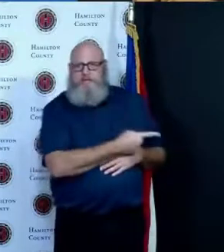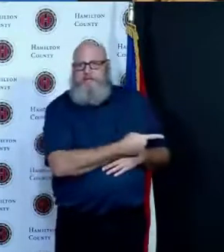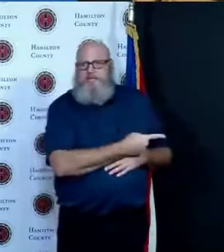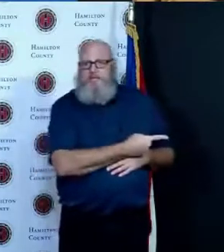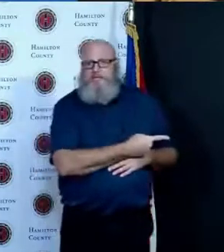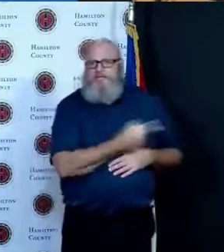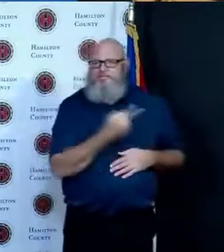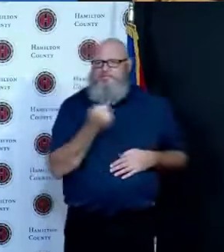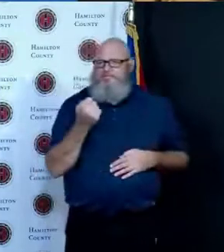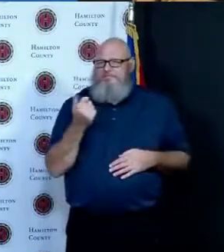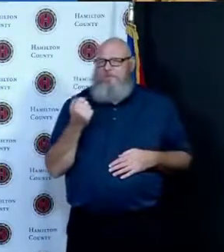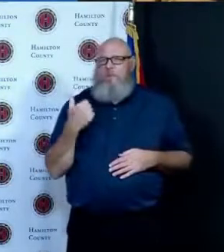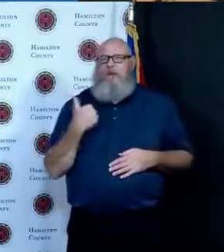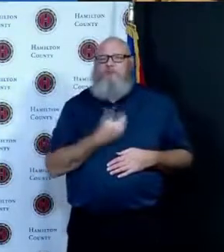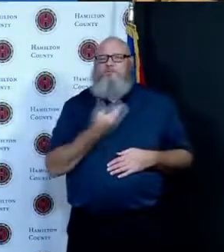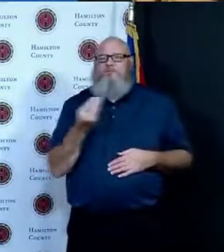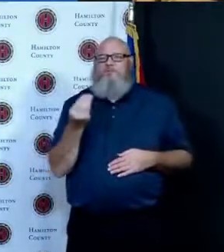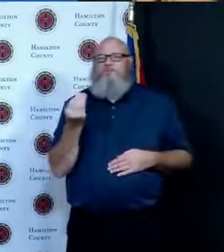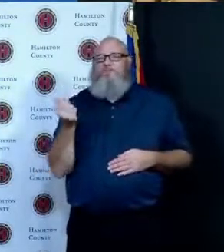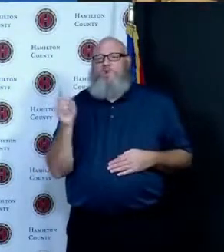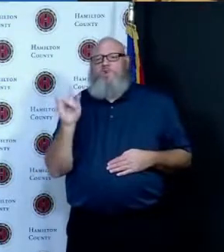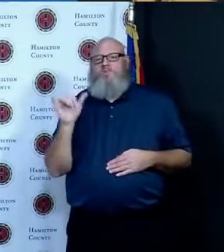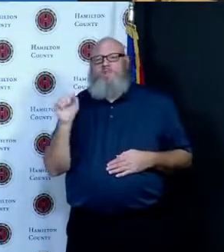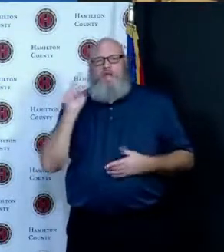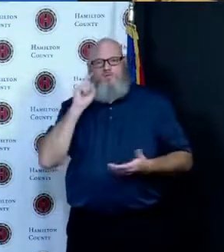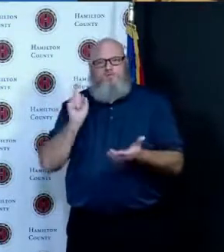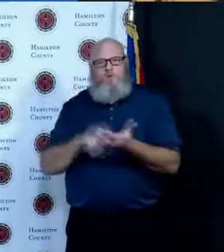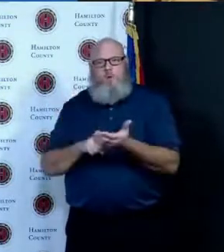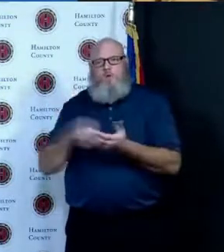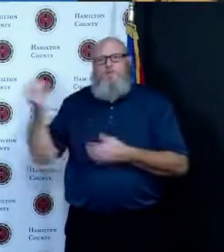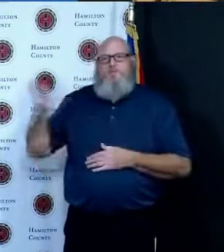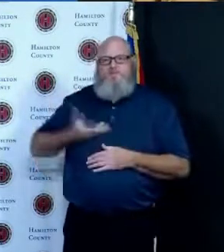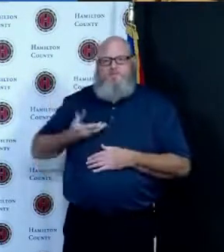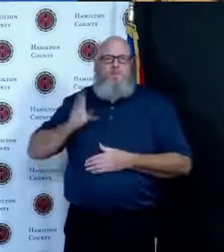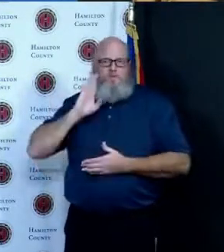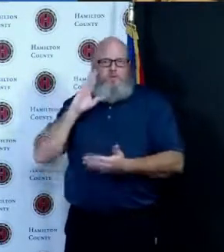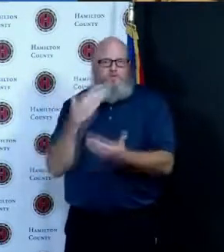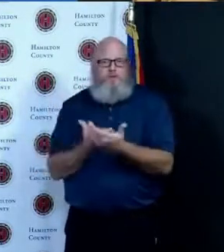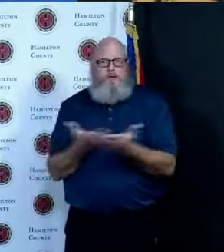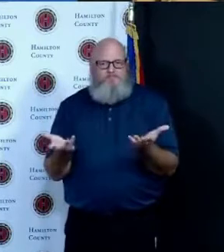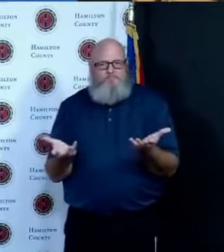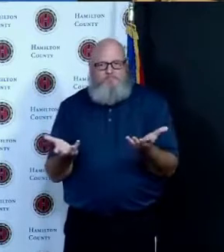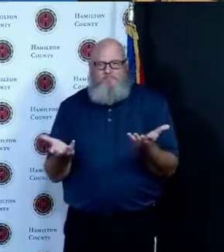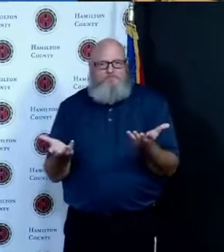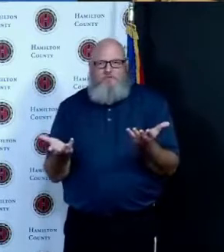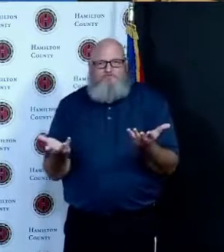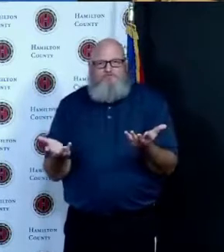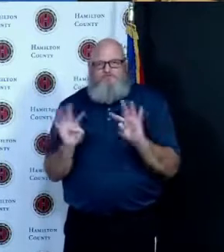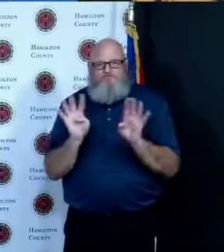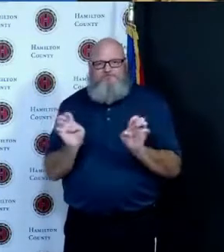before you know we are told how many doses we're getting and then we say okay let's get